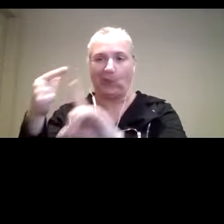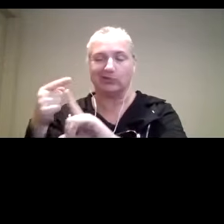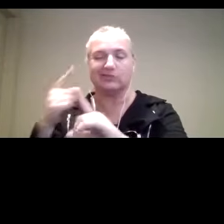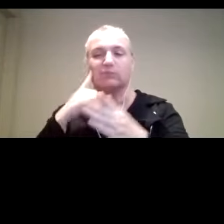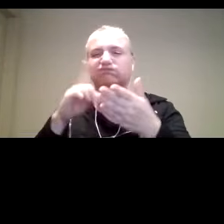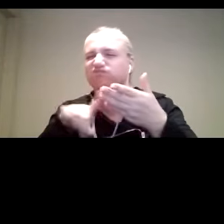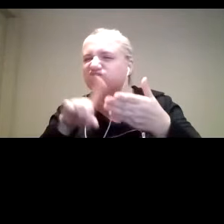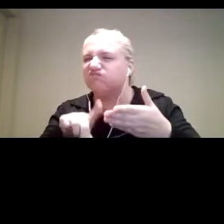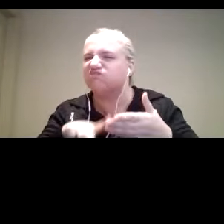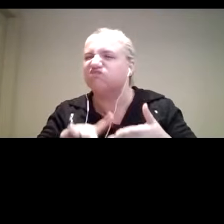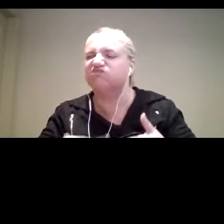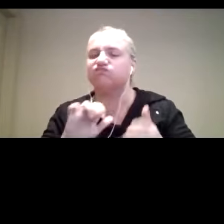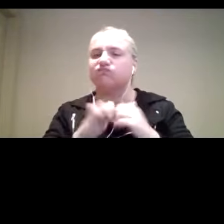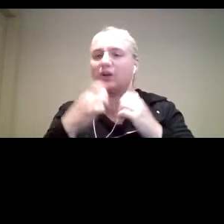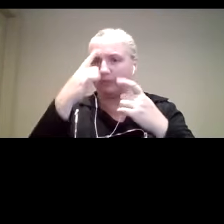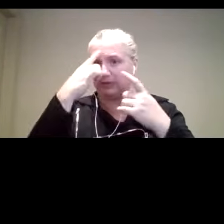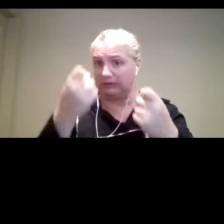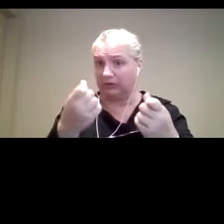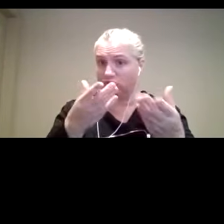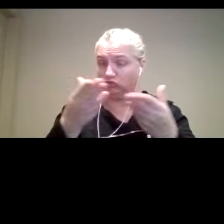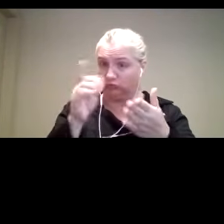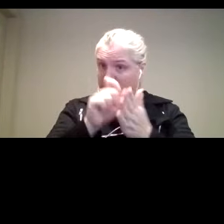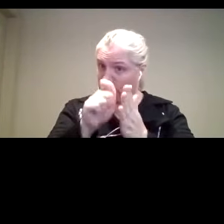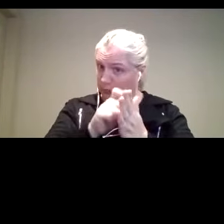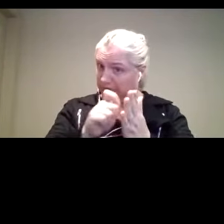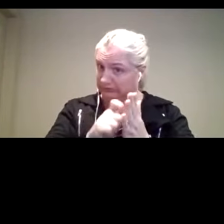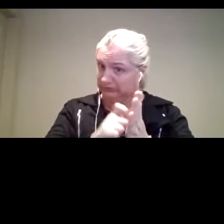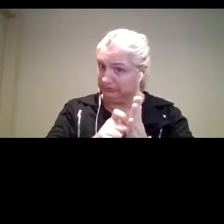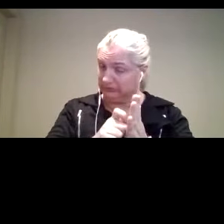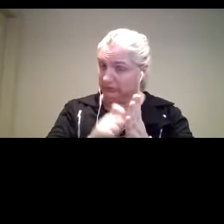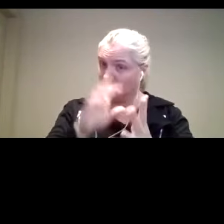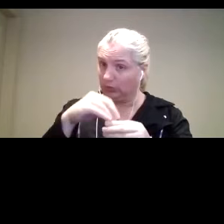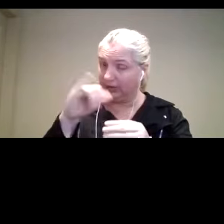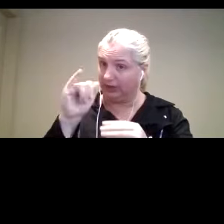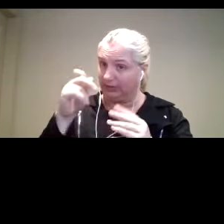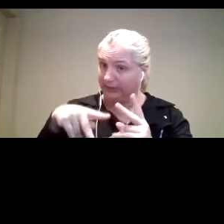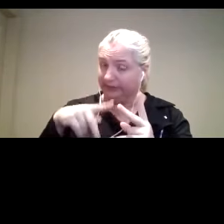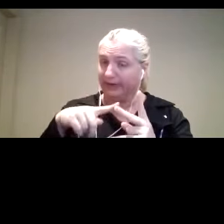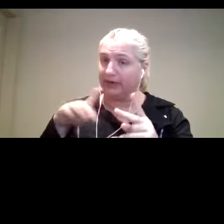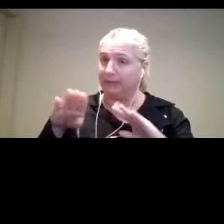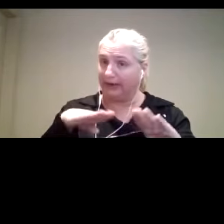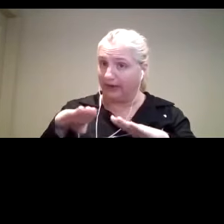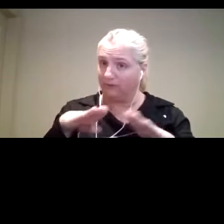how mental health services are written into IEPs and behavior plans.